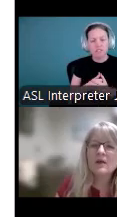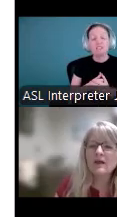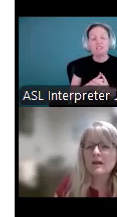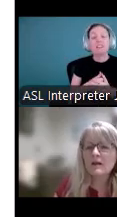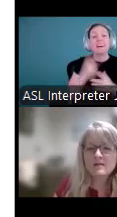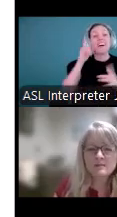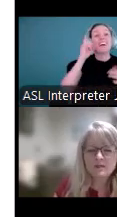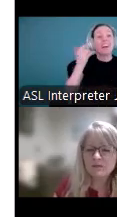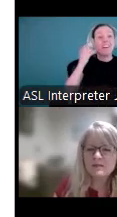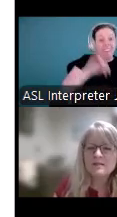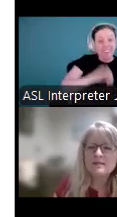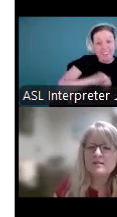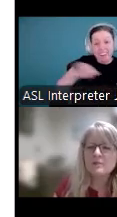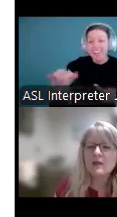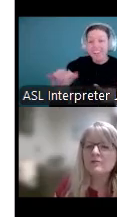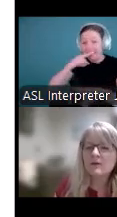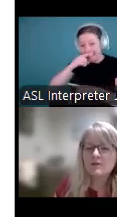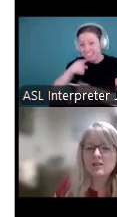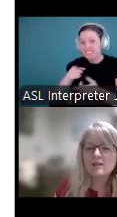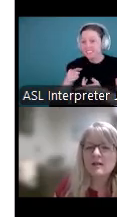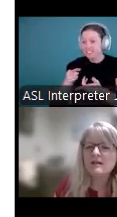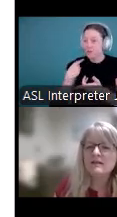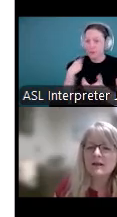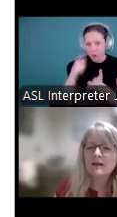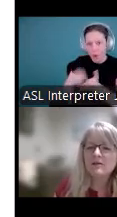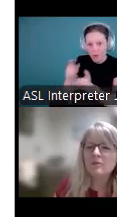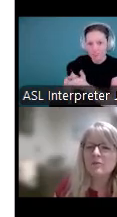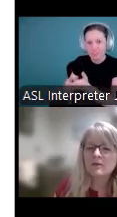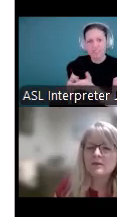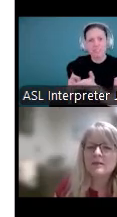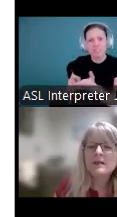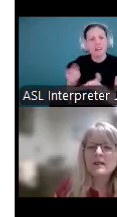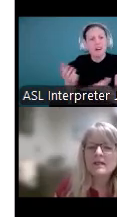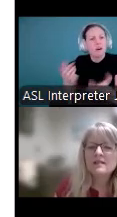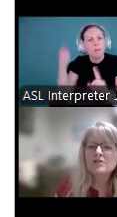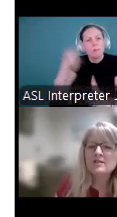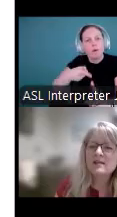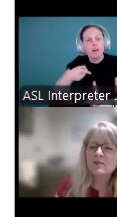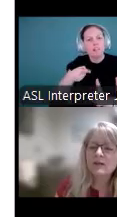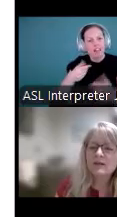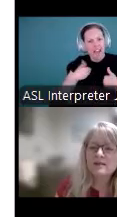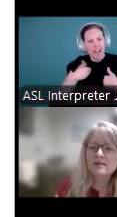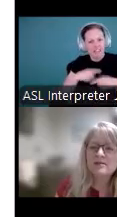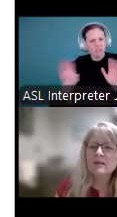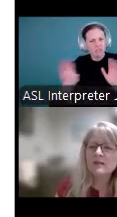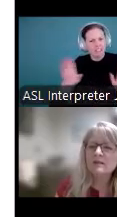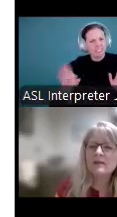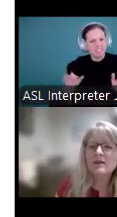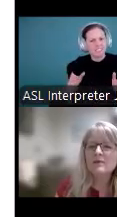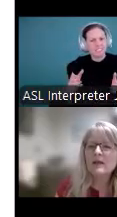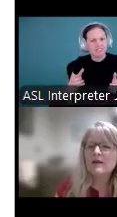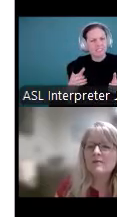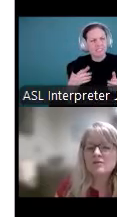okay to have some differences. We all function day to day in our world, it's just that when kids are little, they don't have